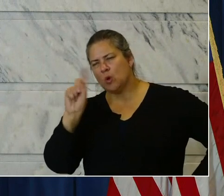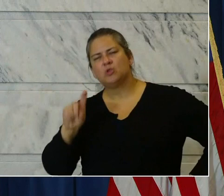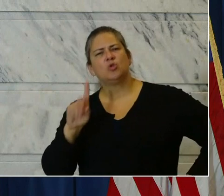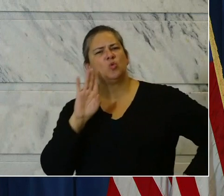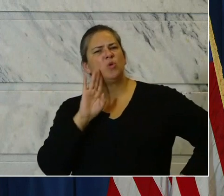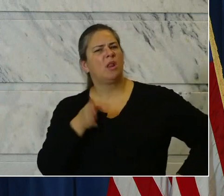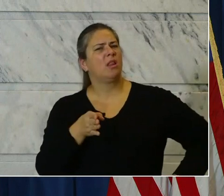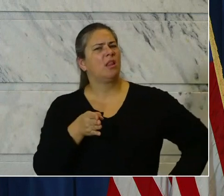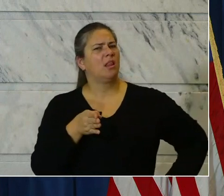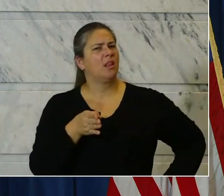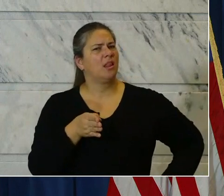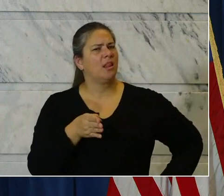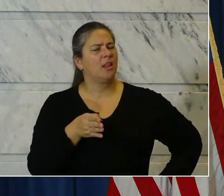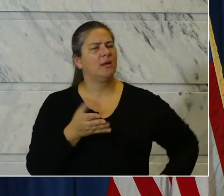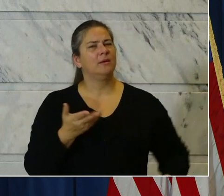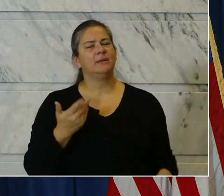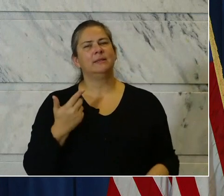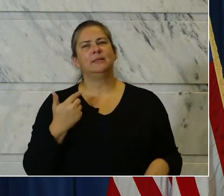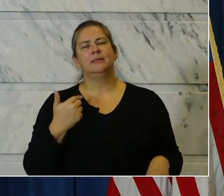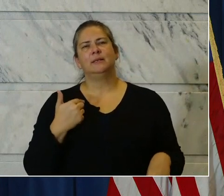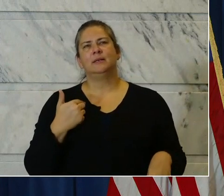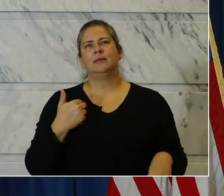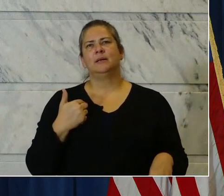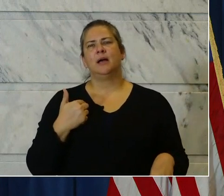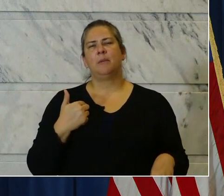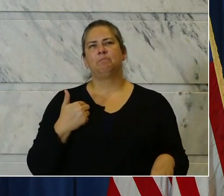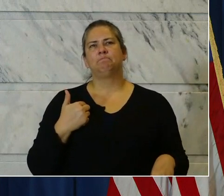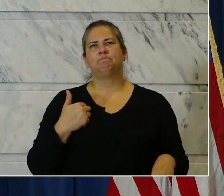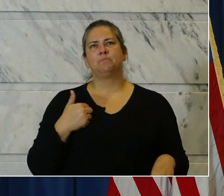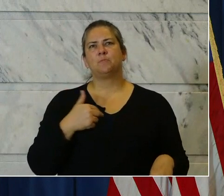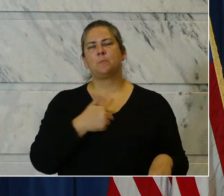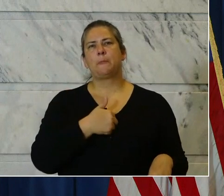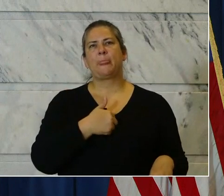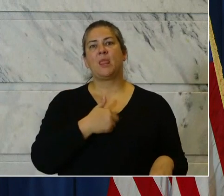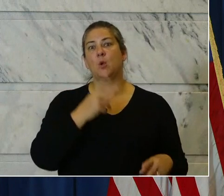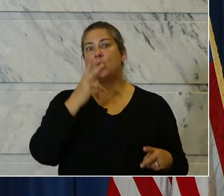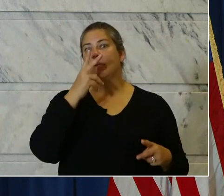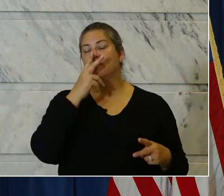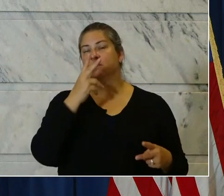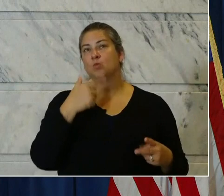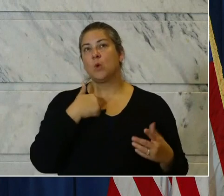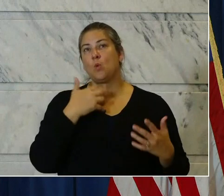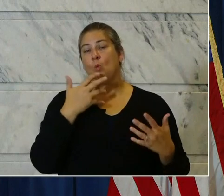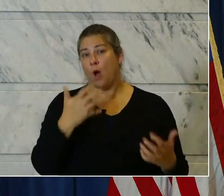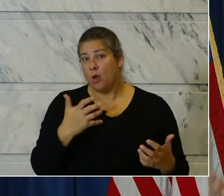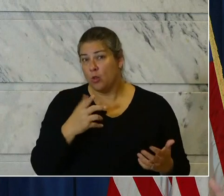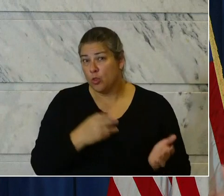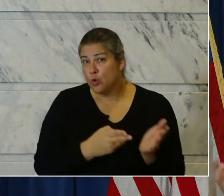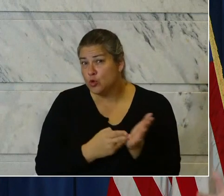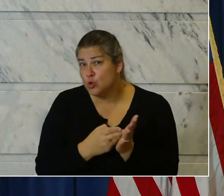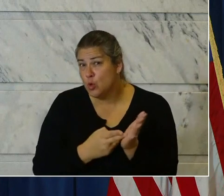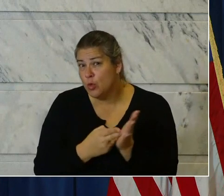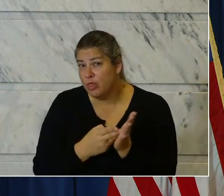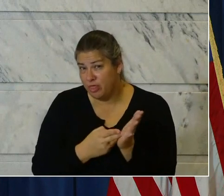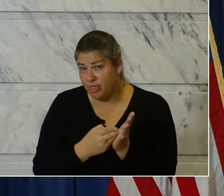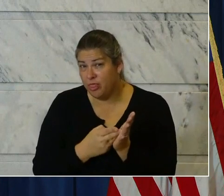THEY'RE GONNA HAVE A LOT OF QUESTIONS. I MEAN WE HAVE SEEN